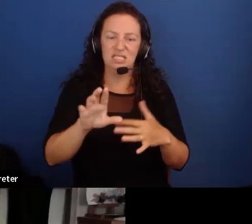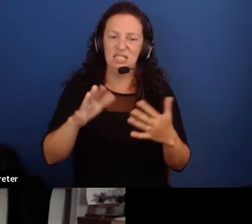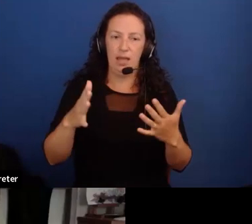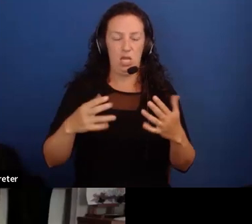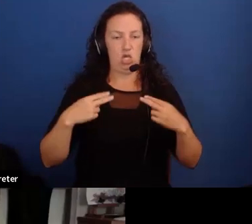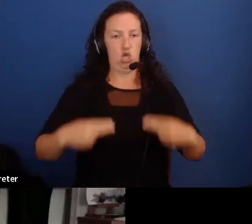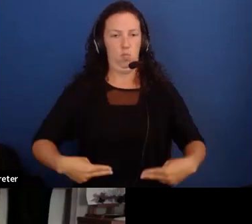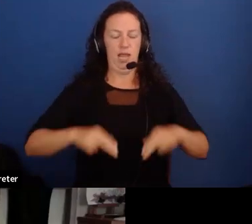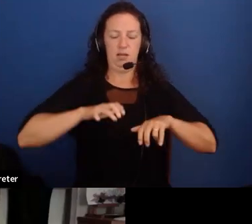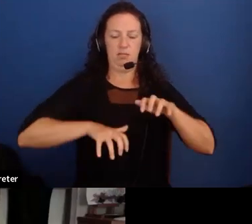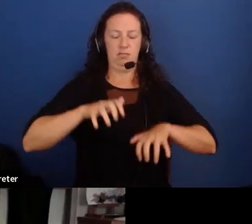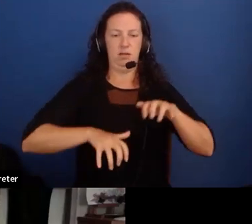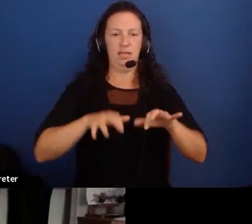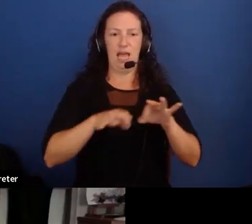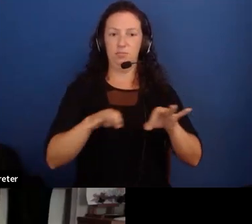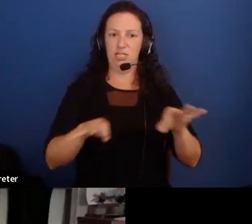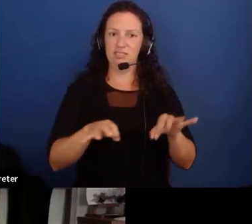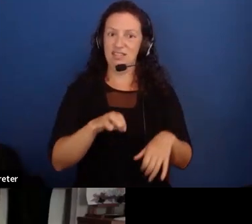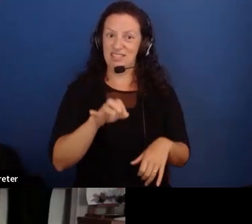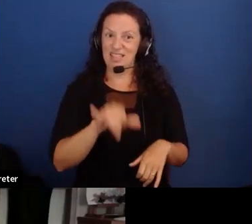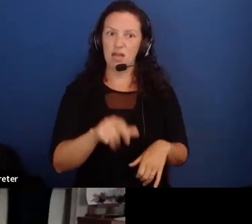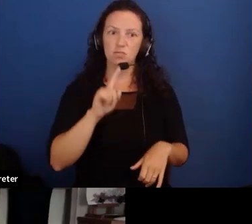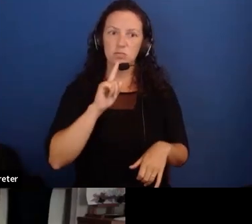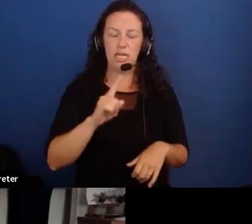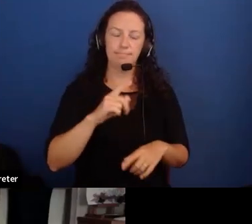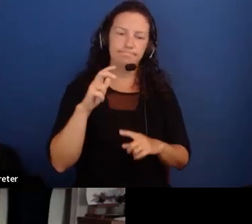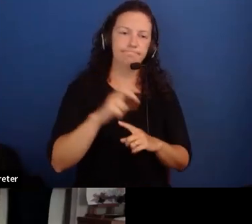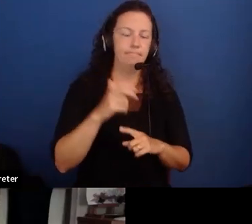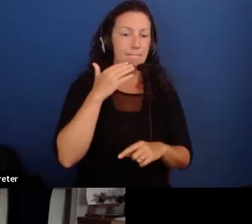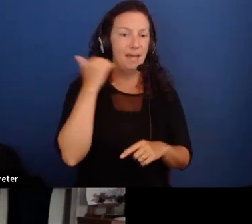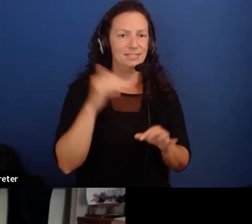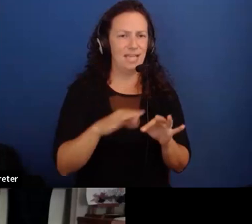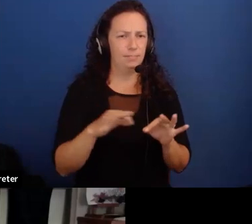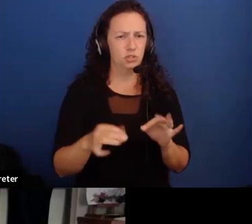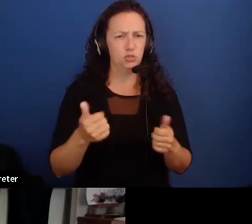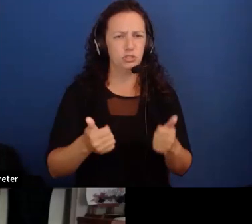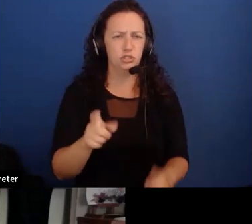gold standard that we should be using?